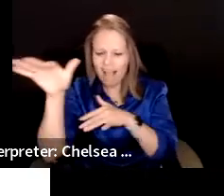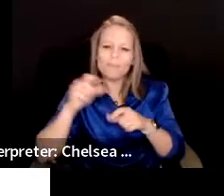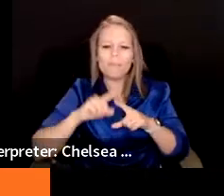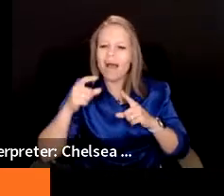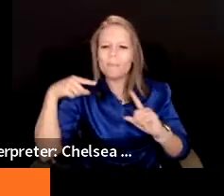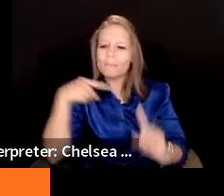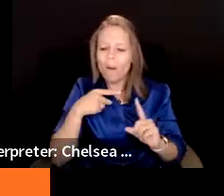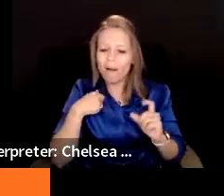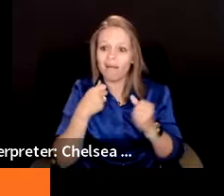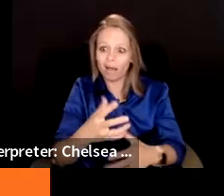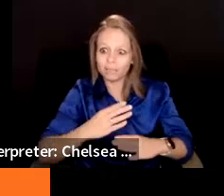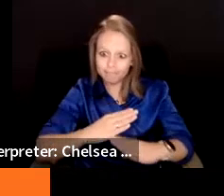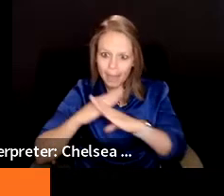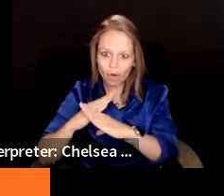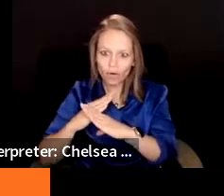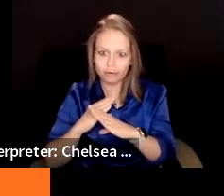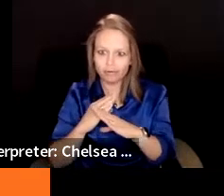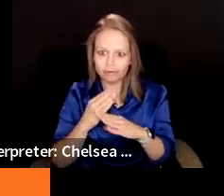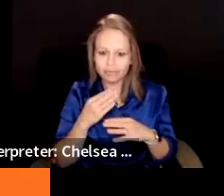When we first started this process. We were like,